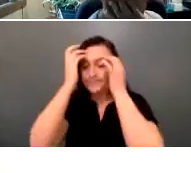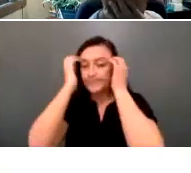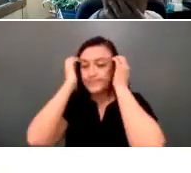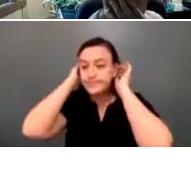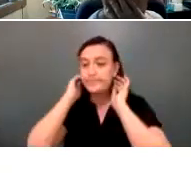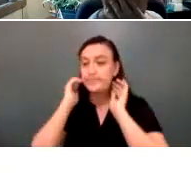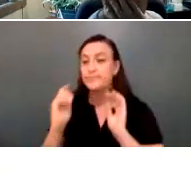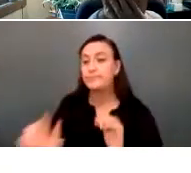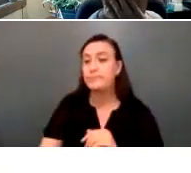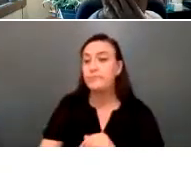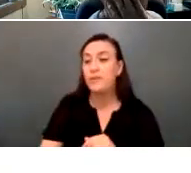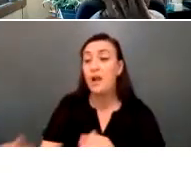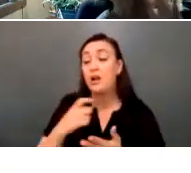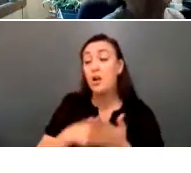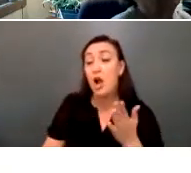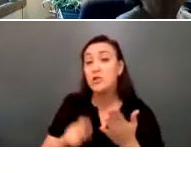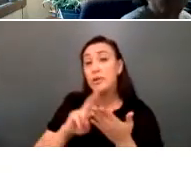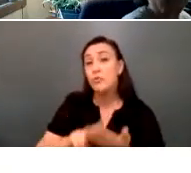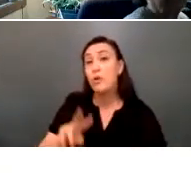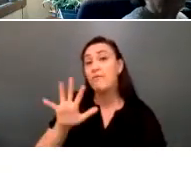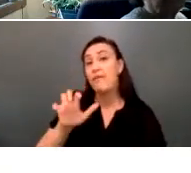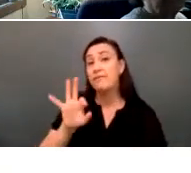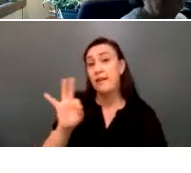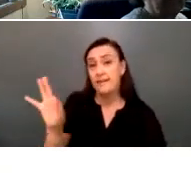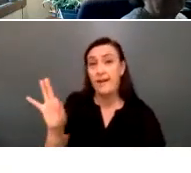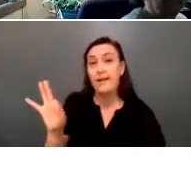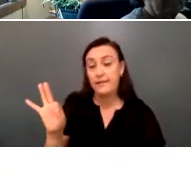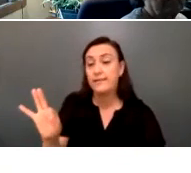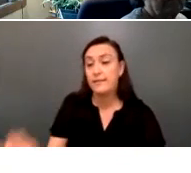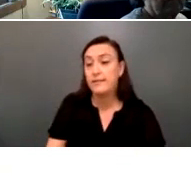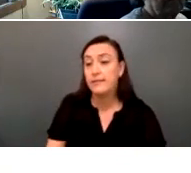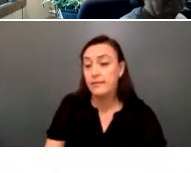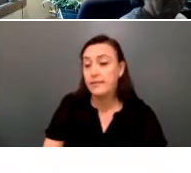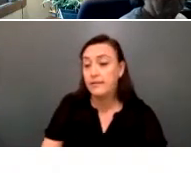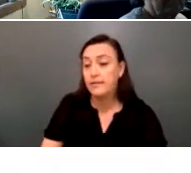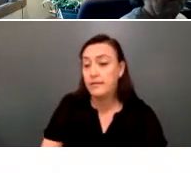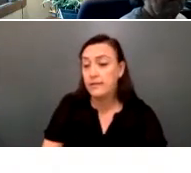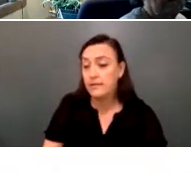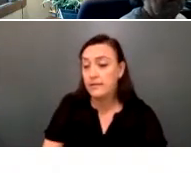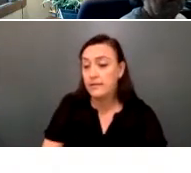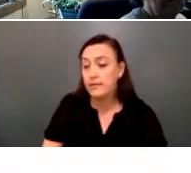and all of those pieces the enrollment cost is $599. You also need to have that general liability